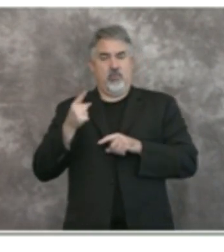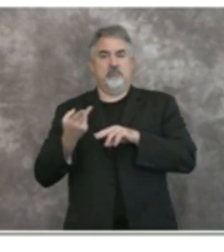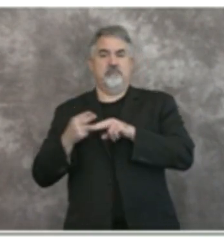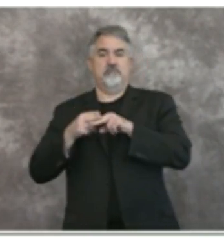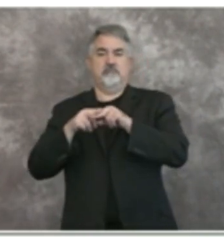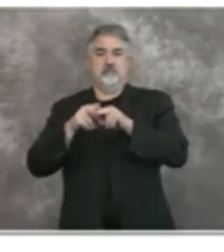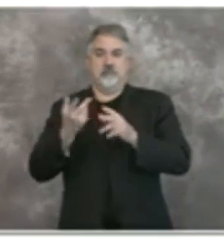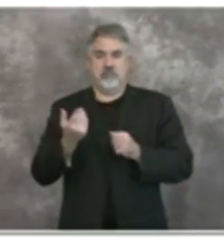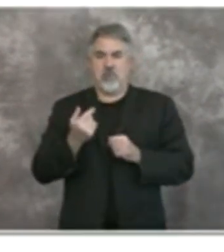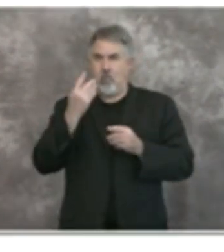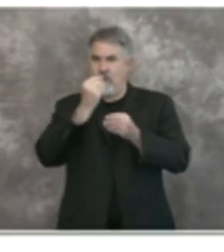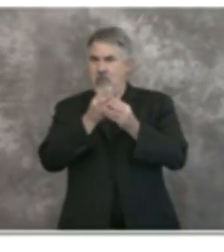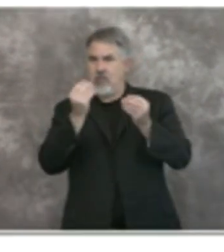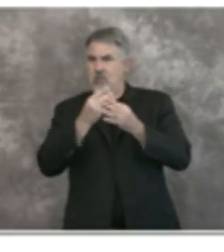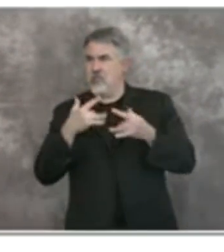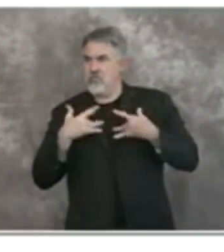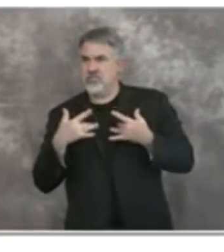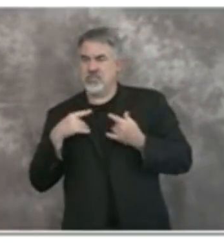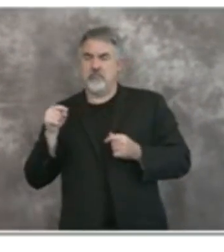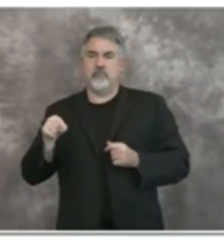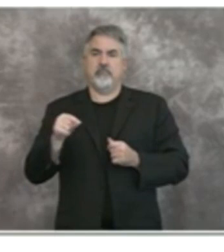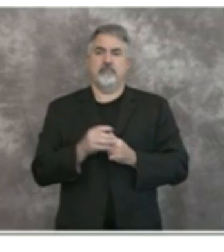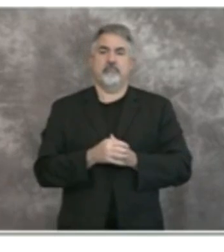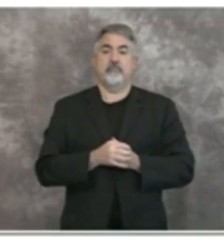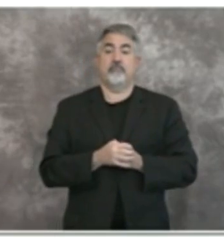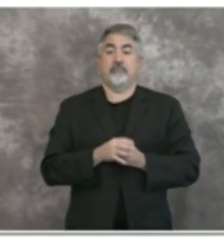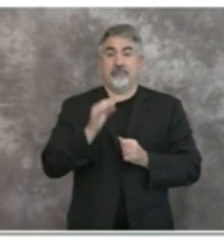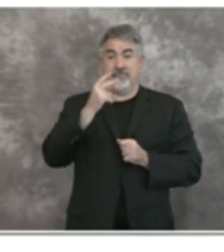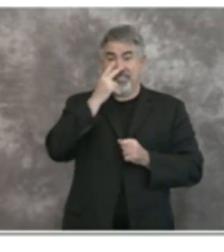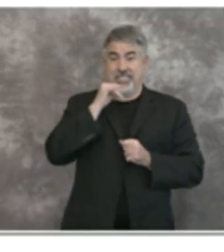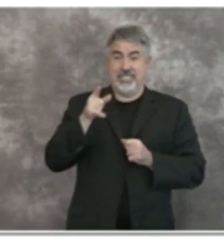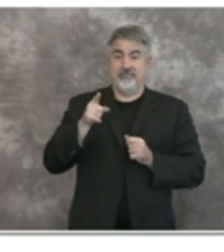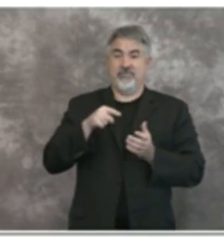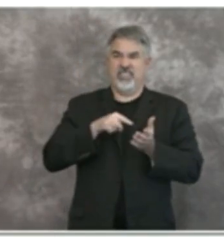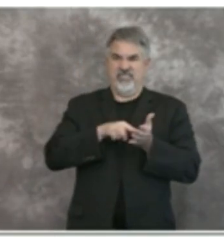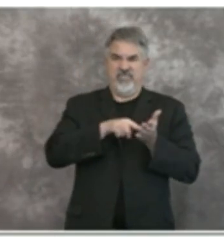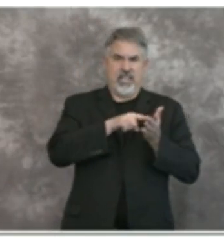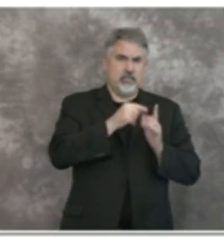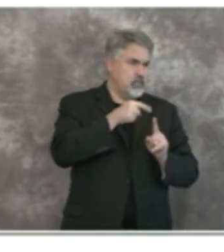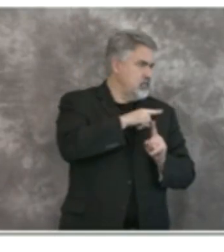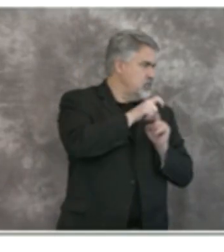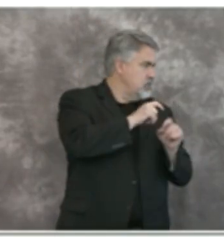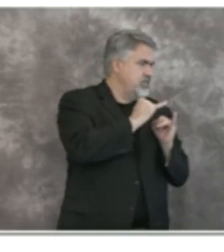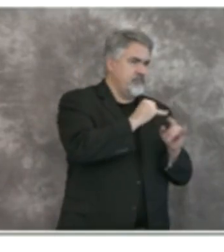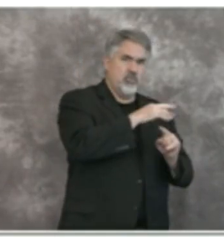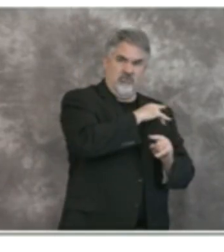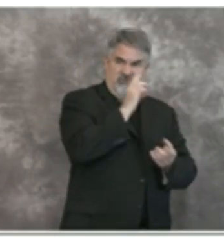CONTACT TRACERS WE ADDITIONAL NUMBER THAT ARE IN THE PROCESS OF ON BOARDING AND WE WILL BE UPDATING THIS AS WE MOVE FORWARD, YOU CAN SEE